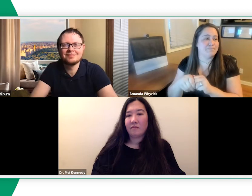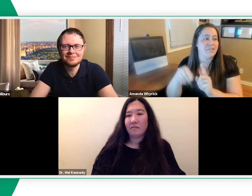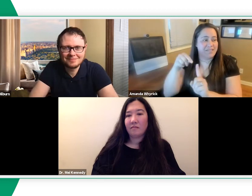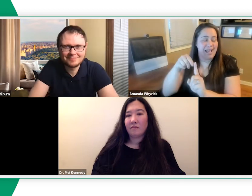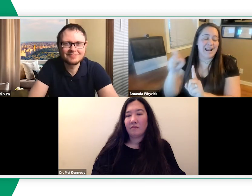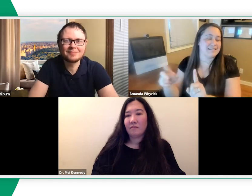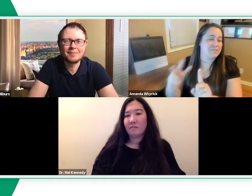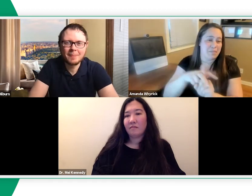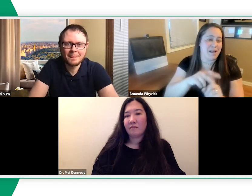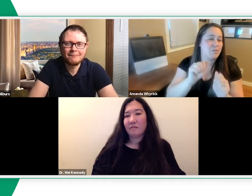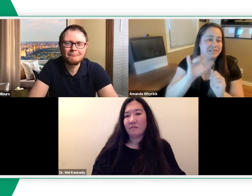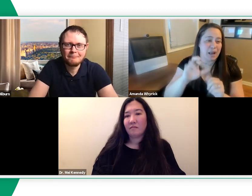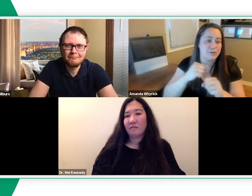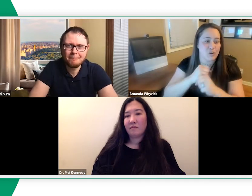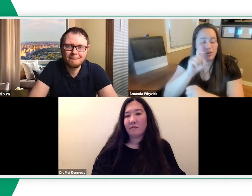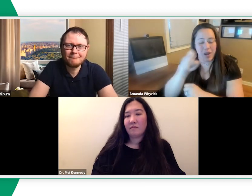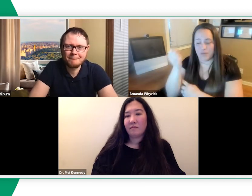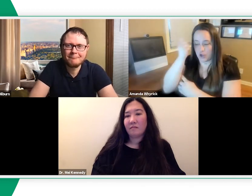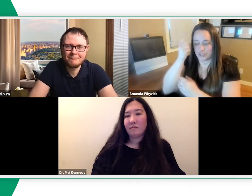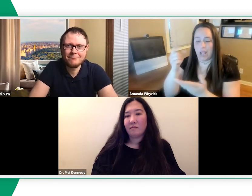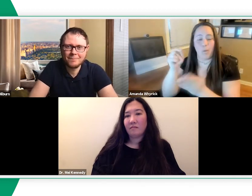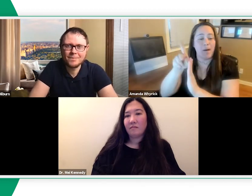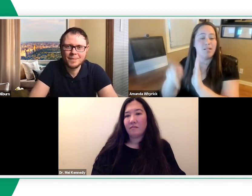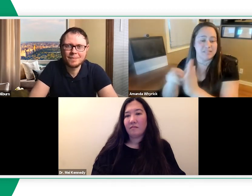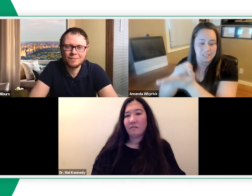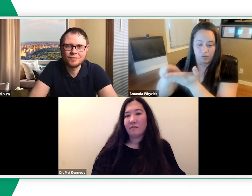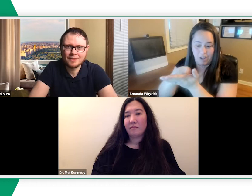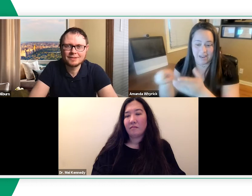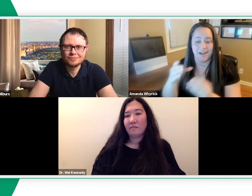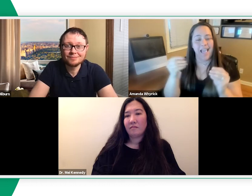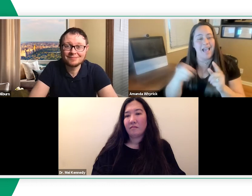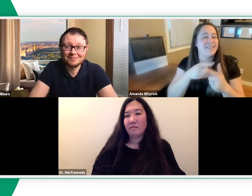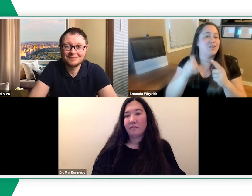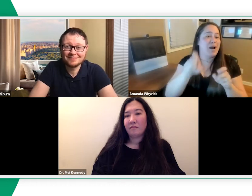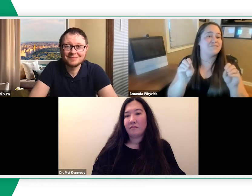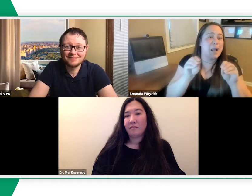cybersecurity. You have to understand what policies you’re writing, and then you have